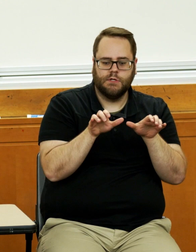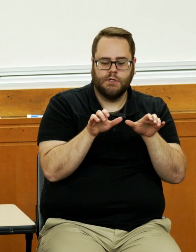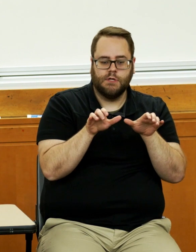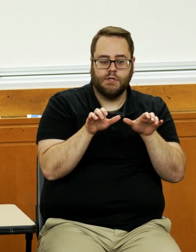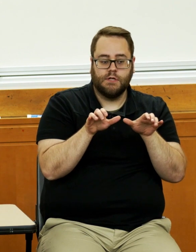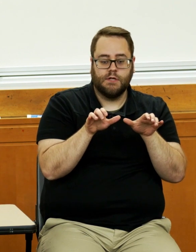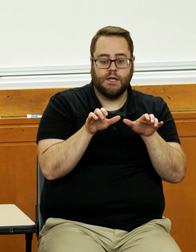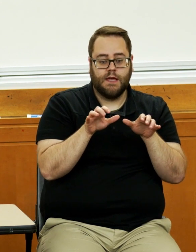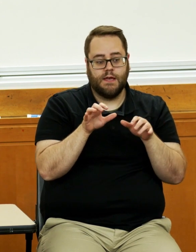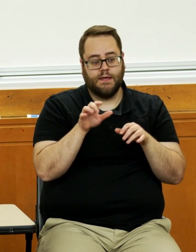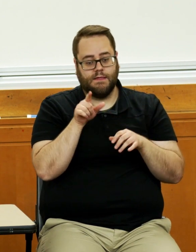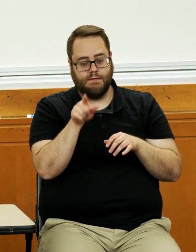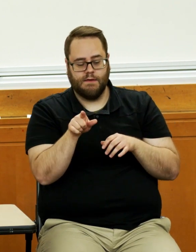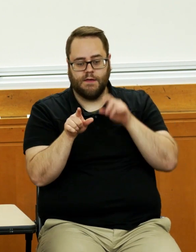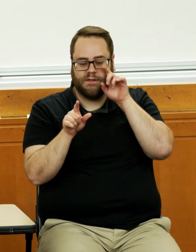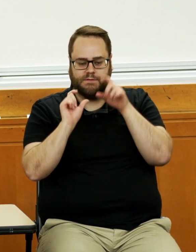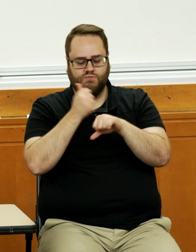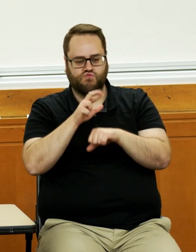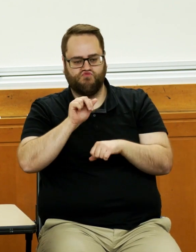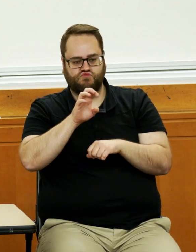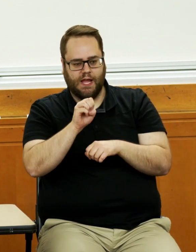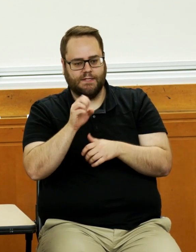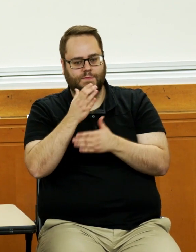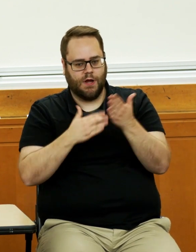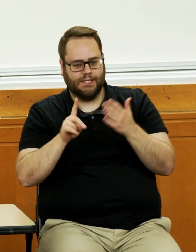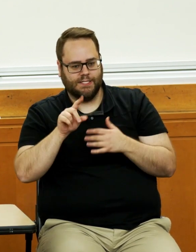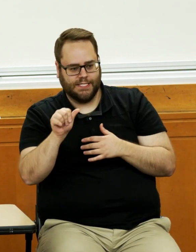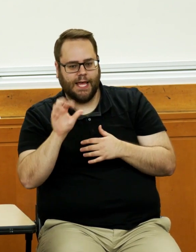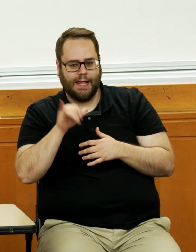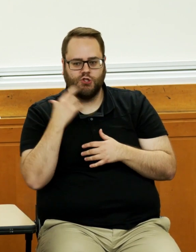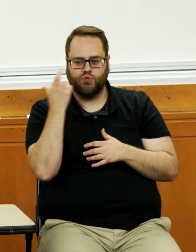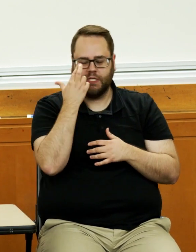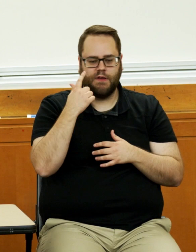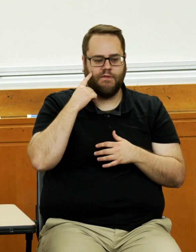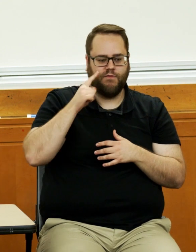as a disability as part of its reason for subjugating and enslaving black people,